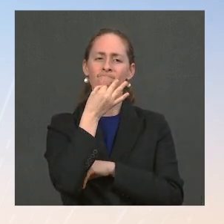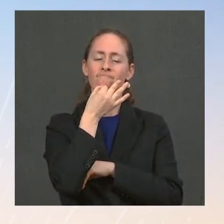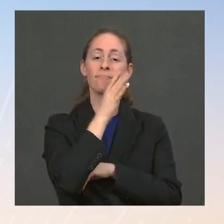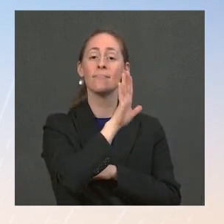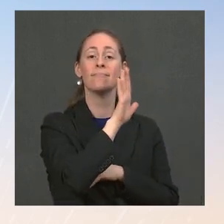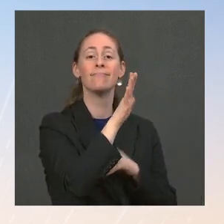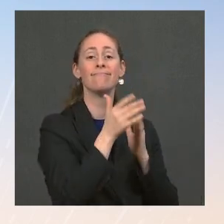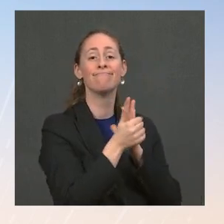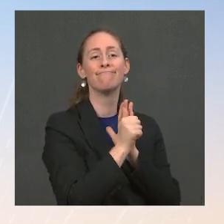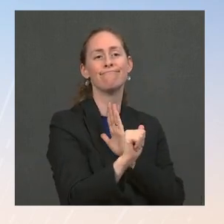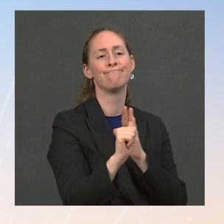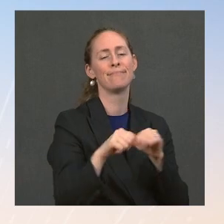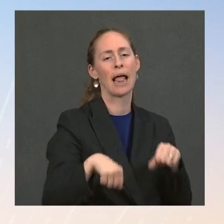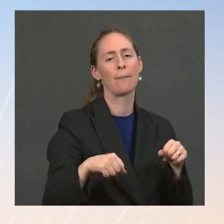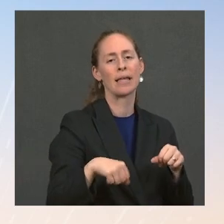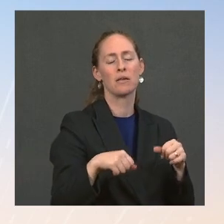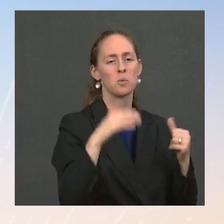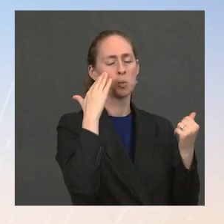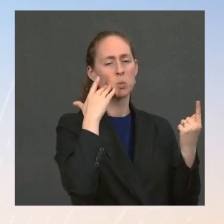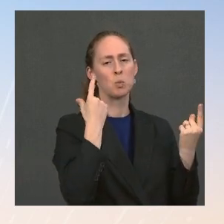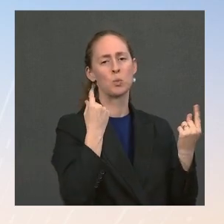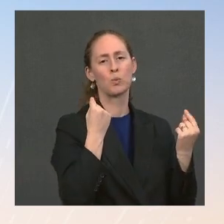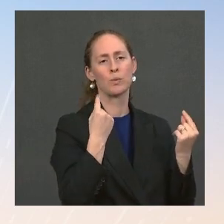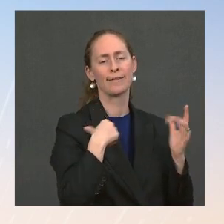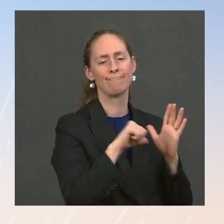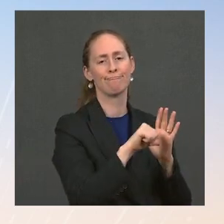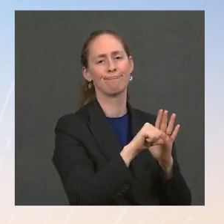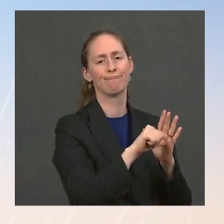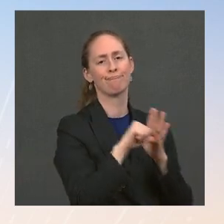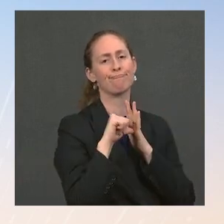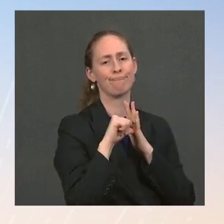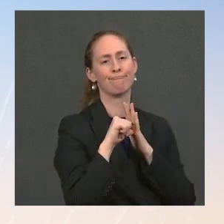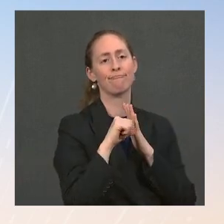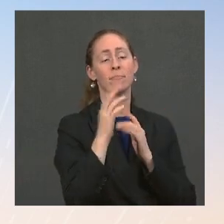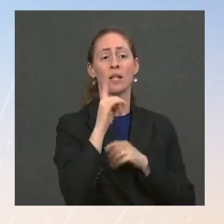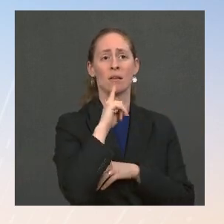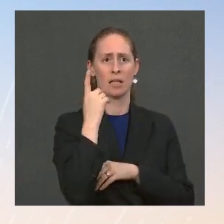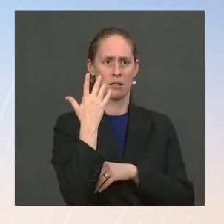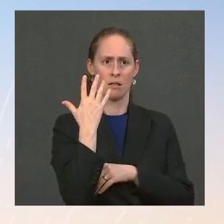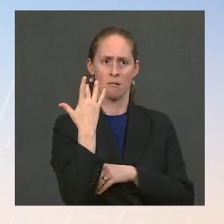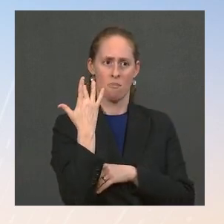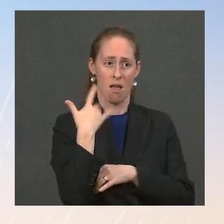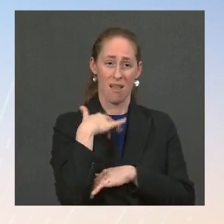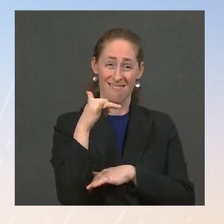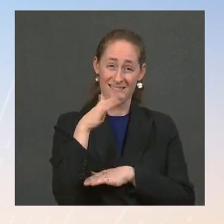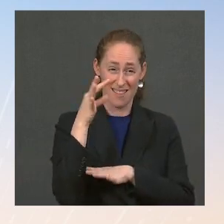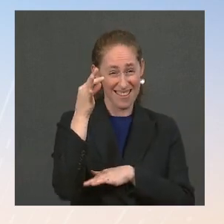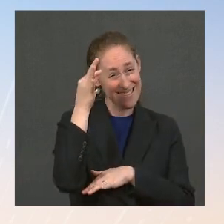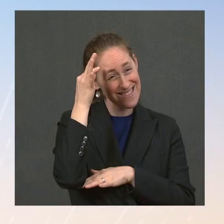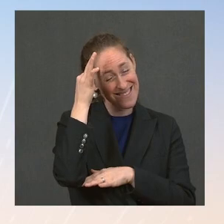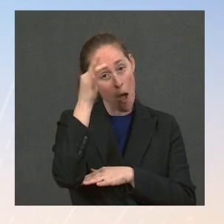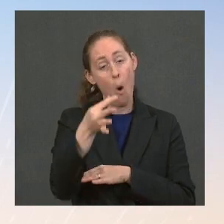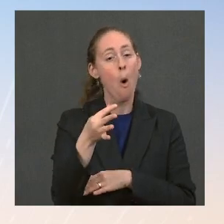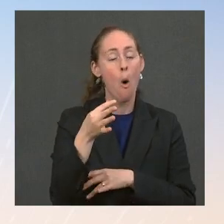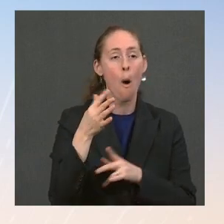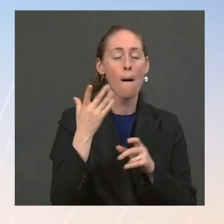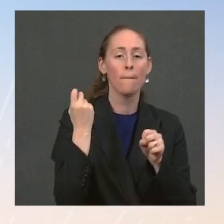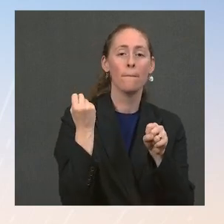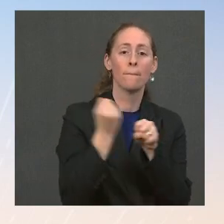And I think it's important to remember that the reason we were teetering on the edge of default and an economic calamity is because Republicans were refusing to join with Democrats,